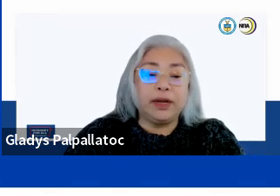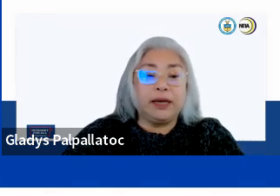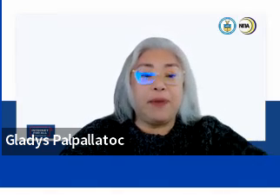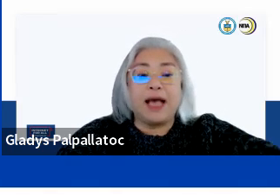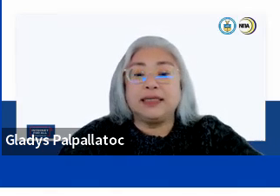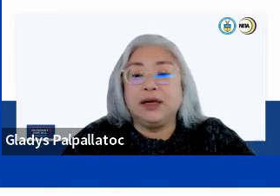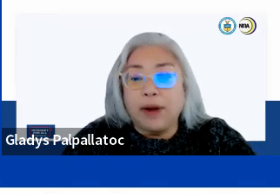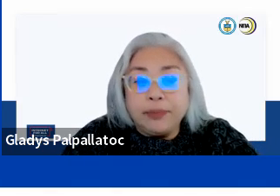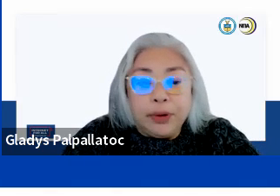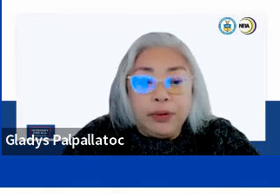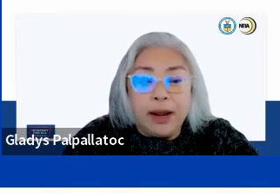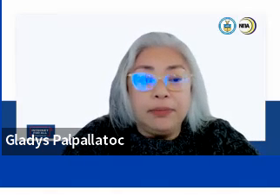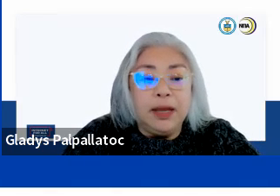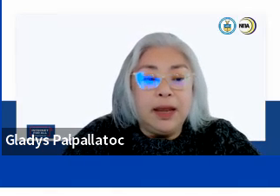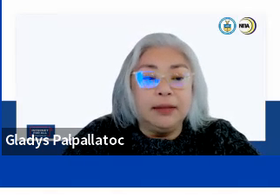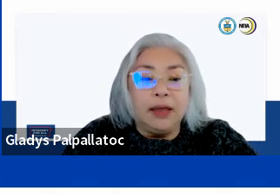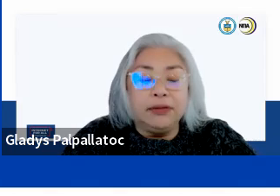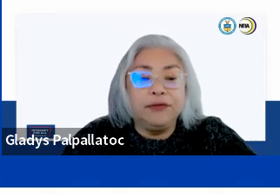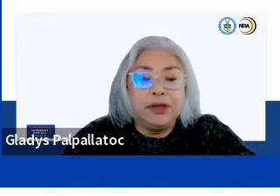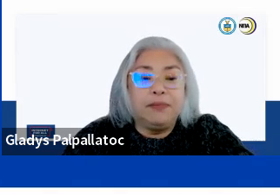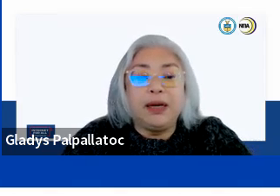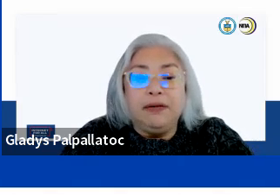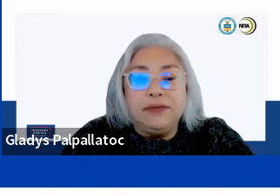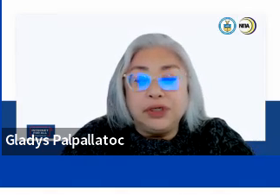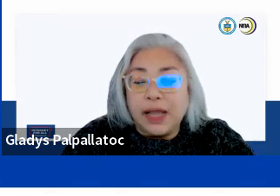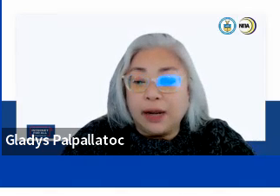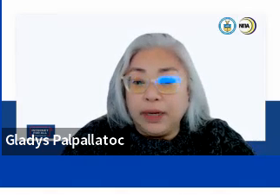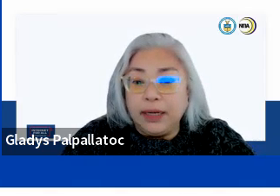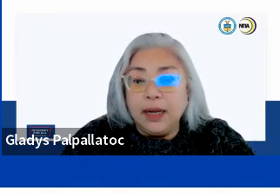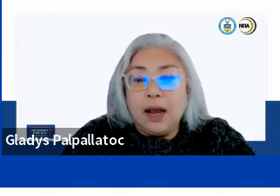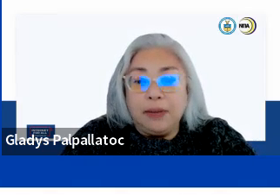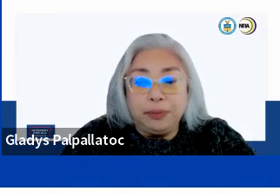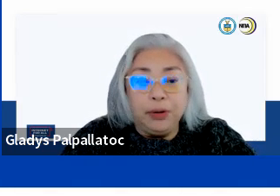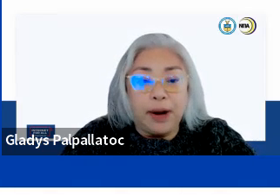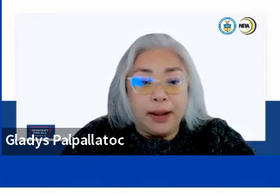equity capacity grant program, and the other for the competitive digital equity program.